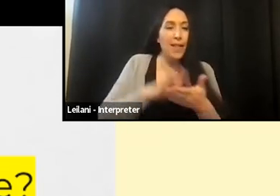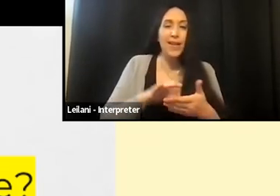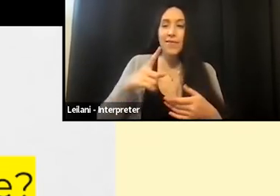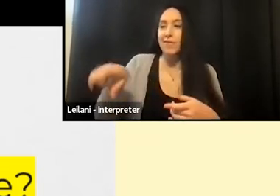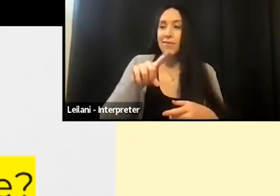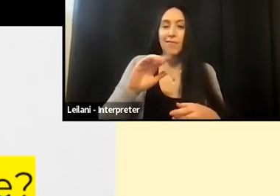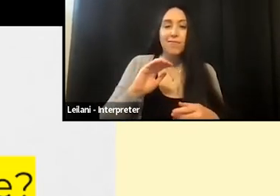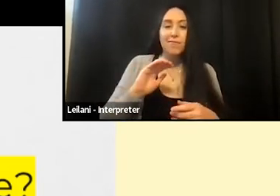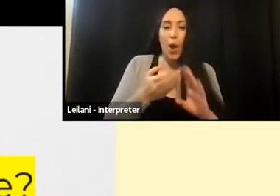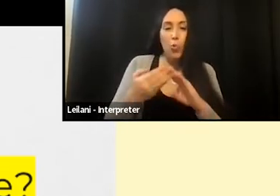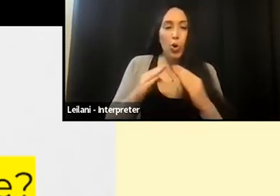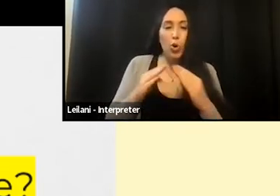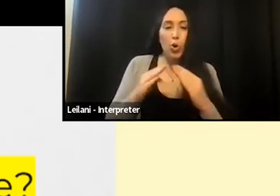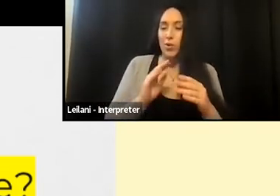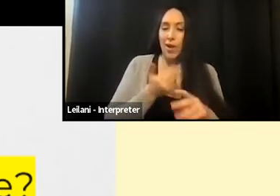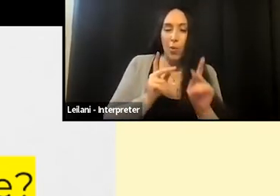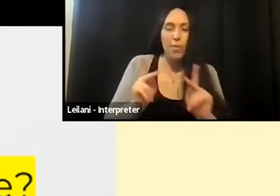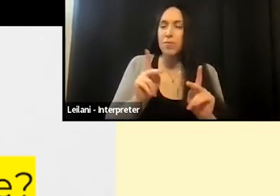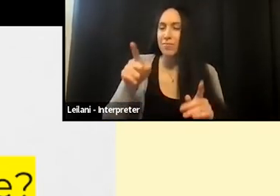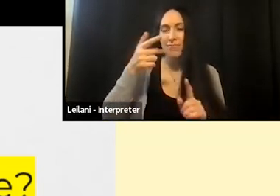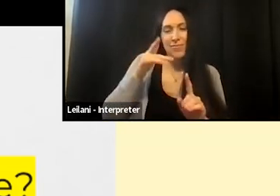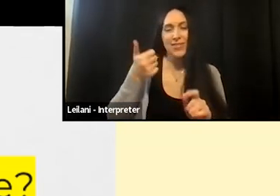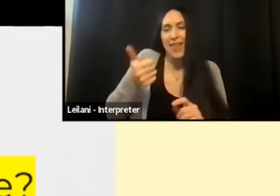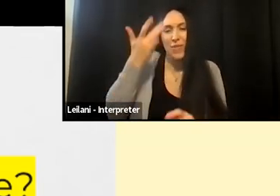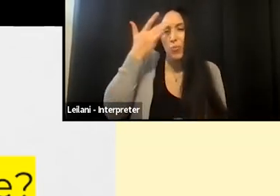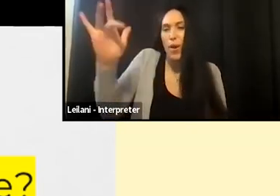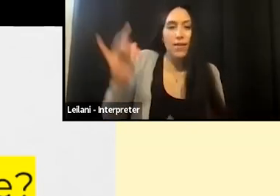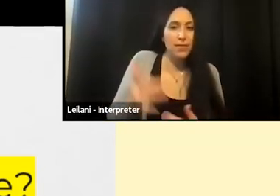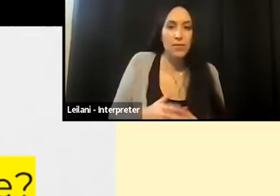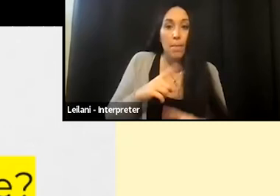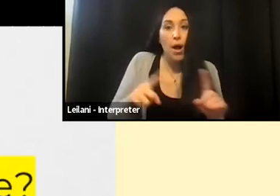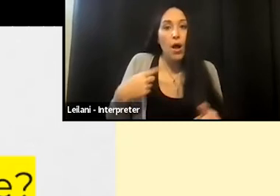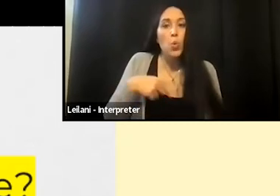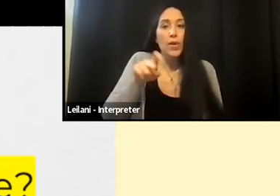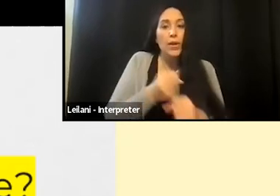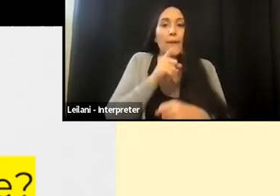but we really need to make sure that they have a seat at the table. So in the city of Miami alone,